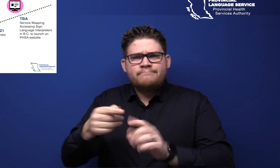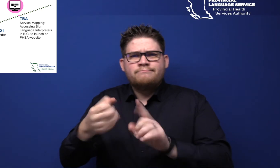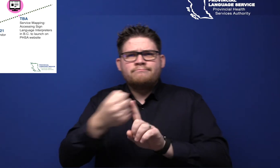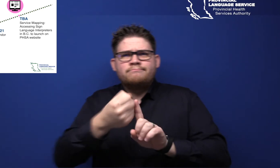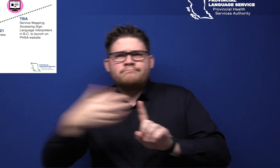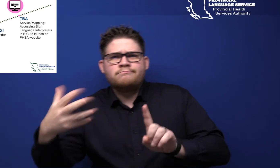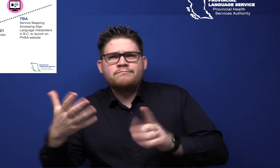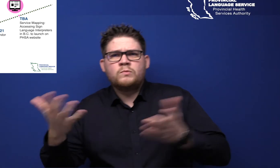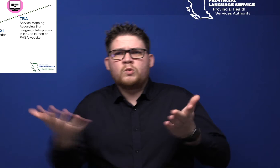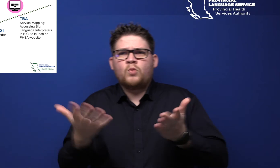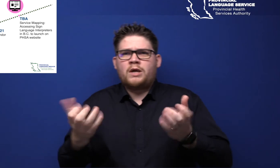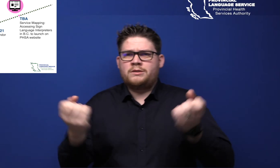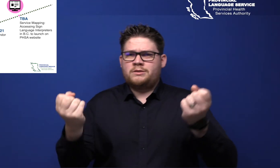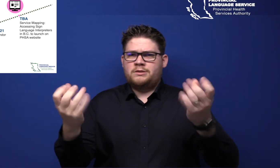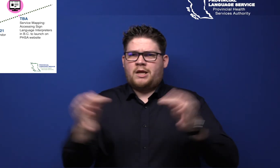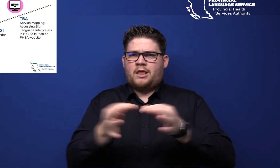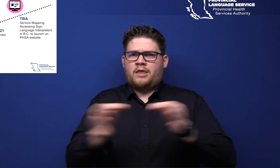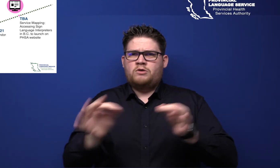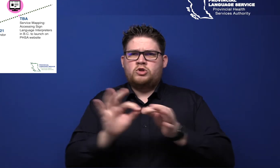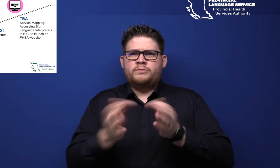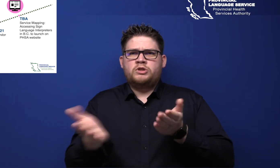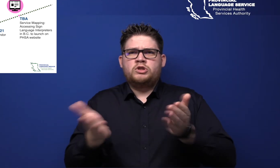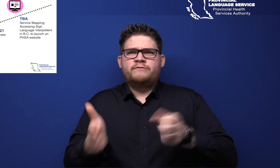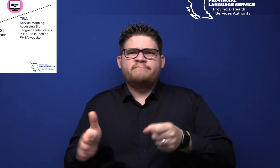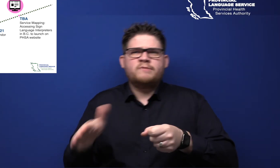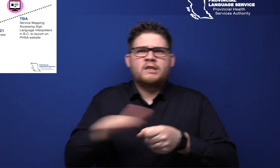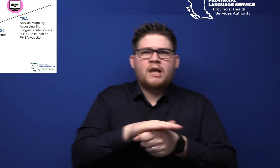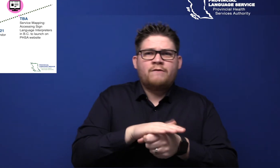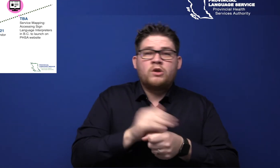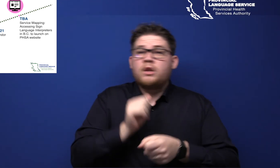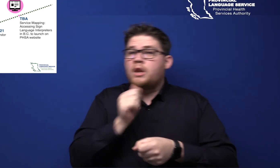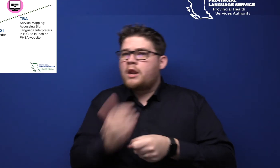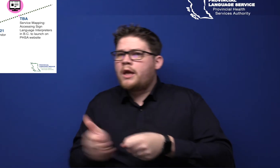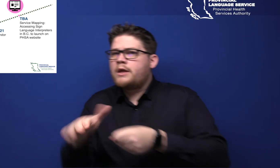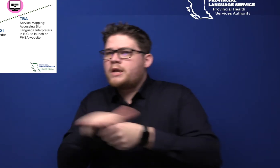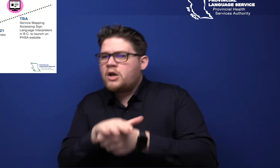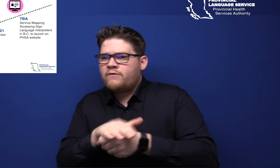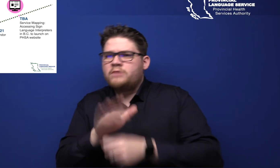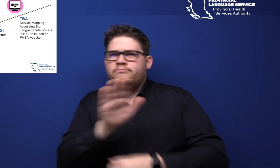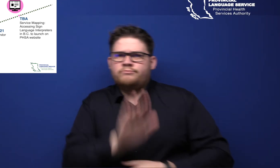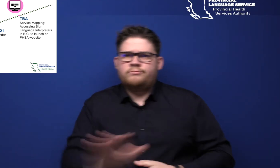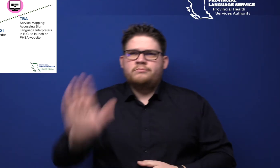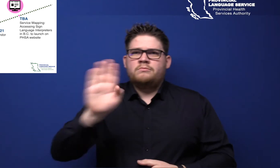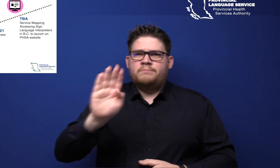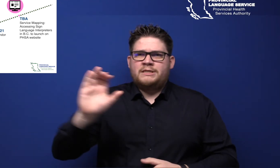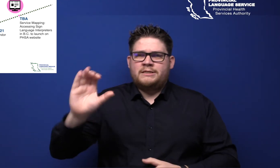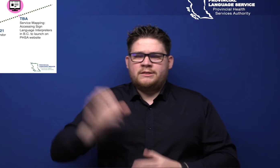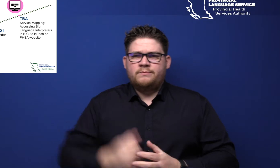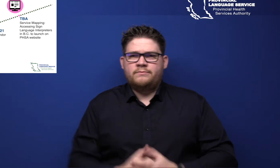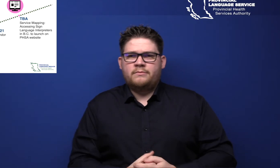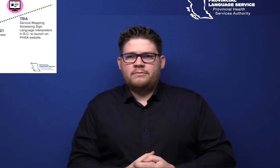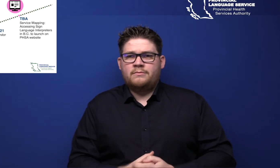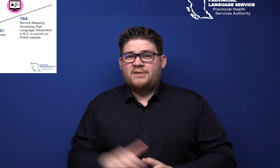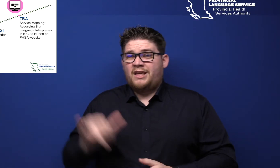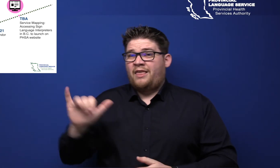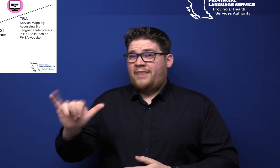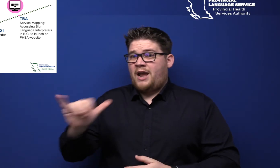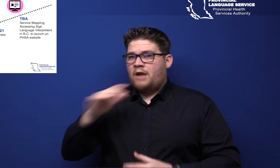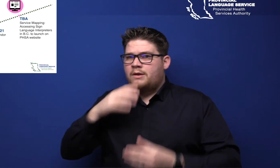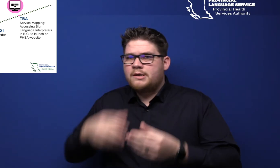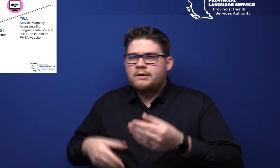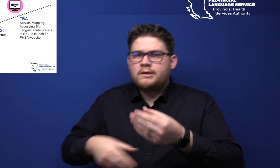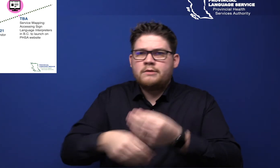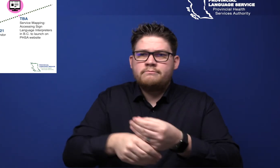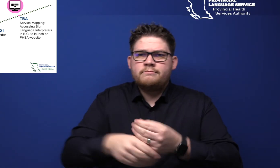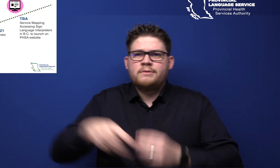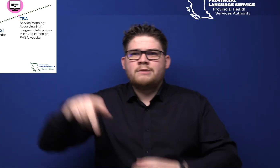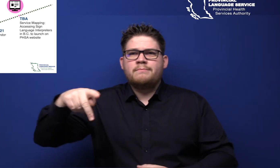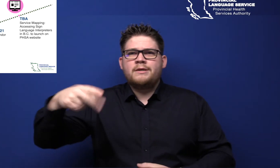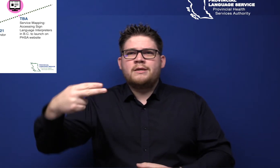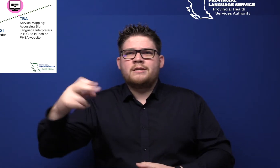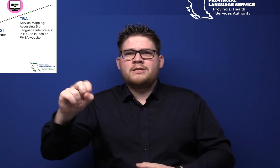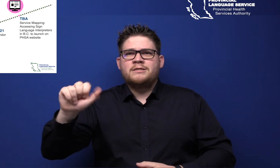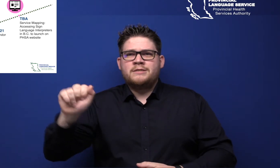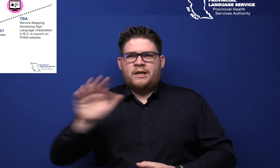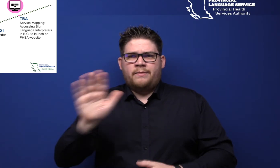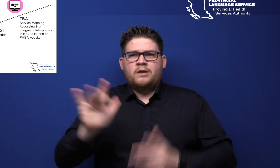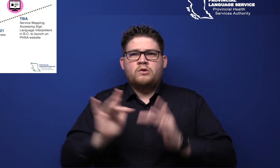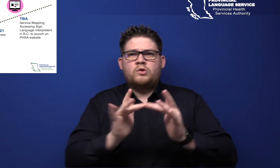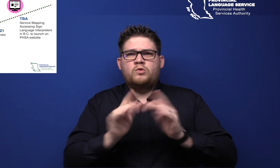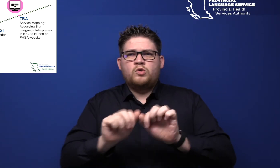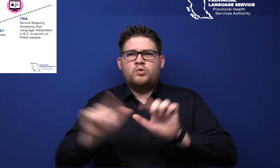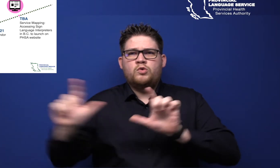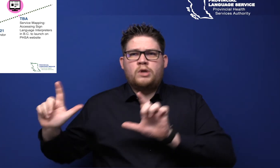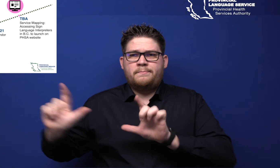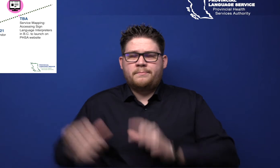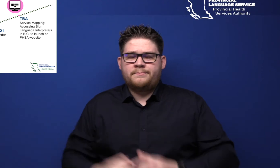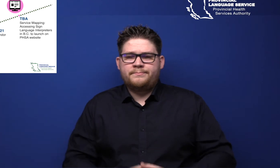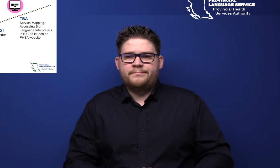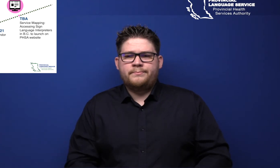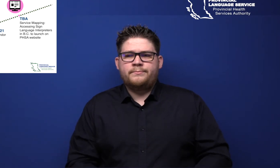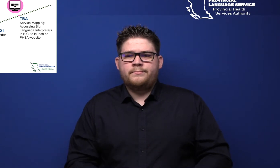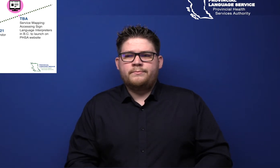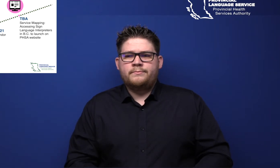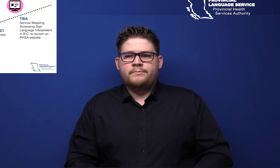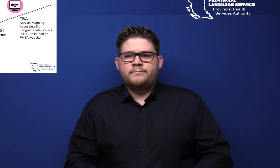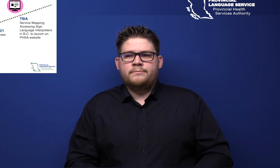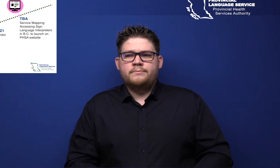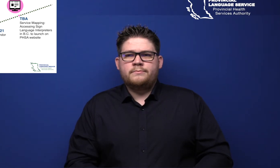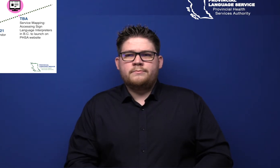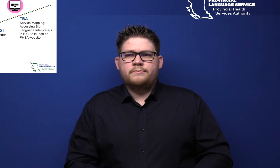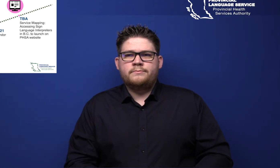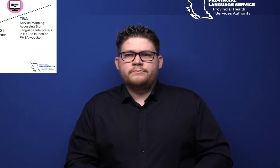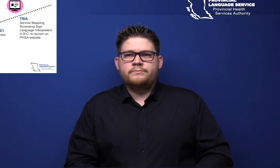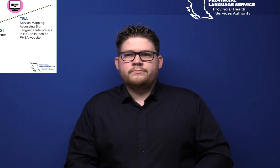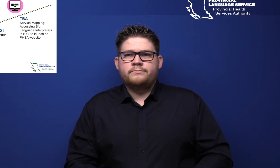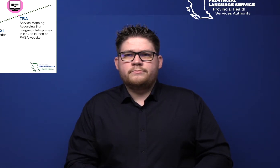WHICH WILL INDICATE WHEN SIGN LANGUAGE INTERPRETING SERVICES WILL BE COVERED AND WHEN THEY WILL NOT WITHIN THE MEDICAL SYSTEM.